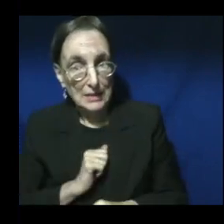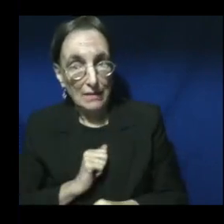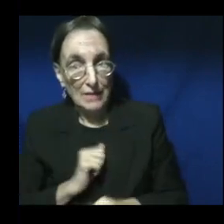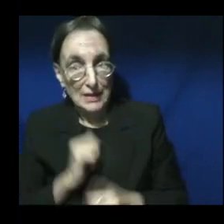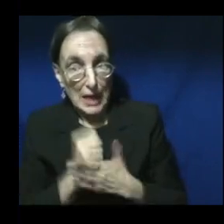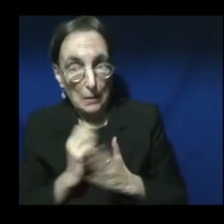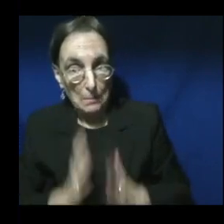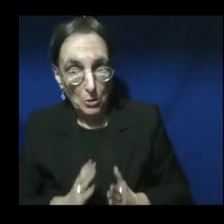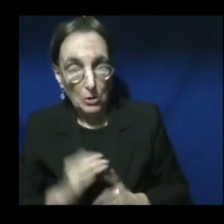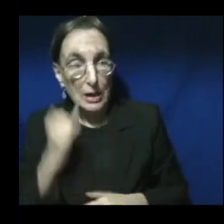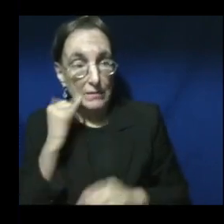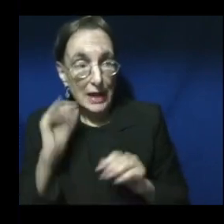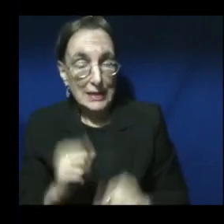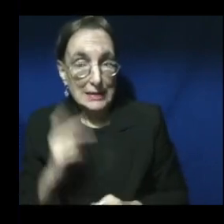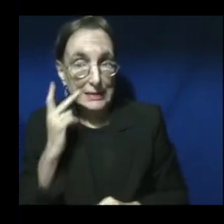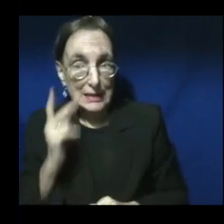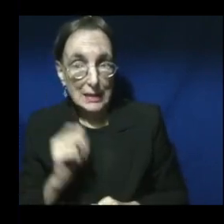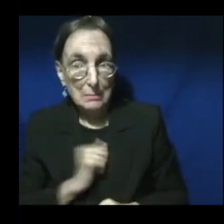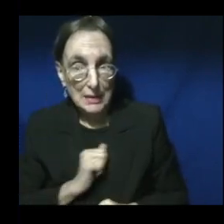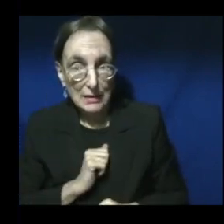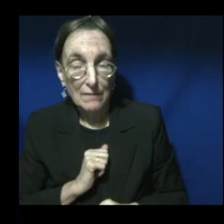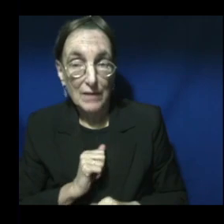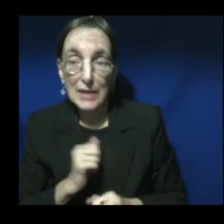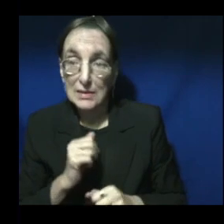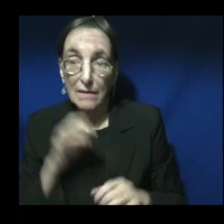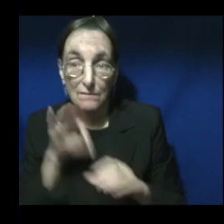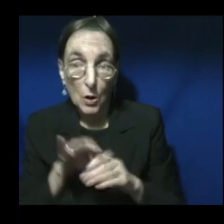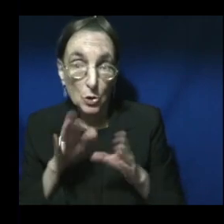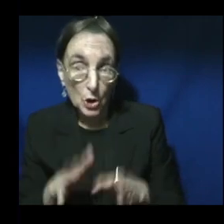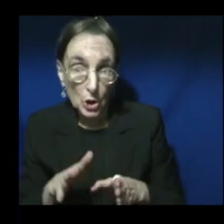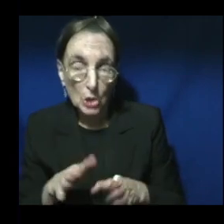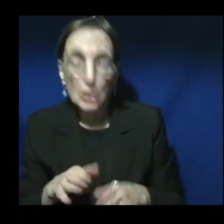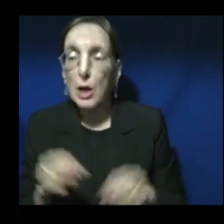well now I’m much more likely to do it, right? I’m much more likely to take that action, because now